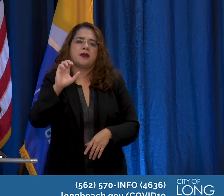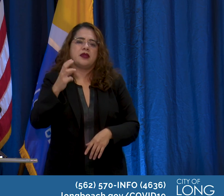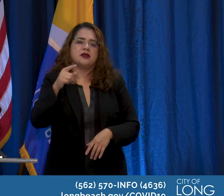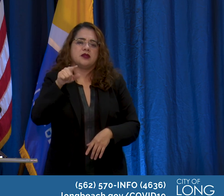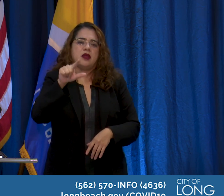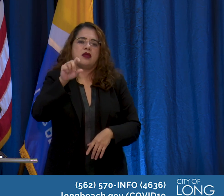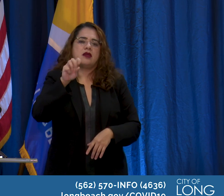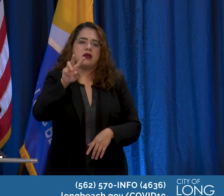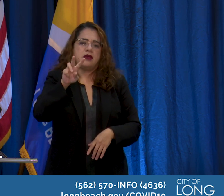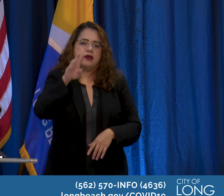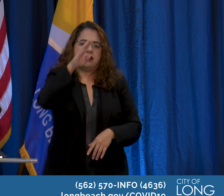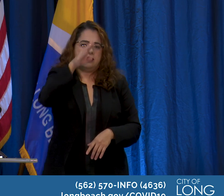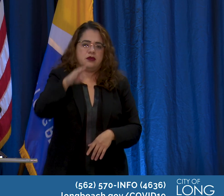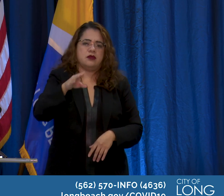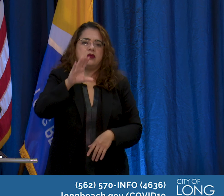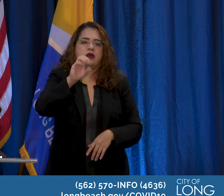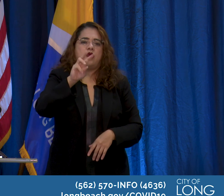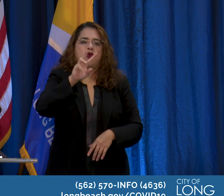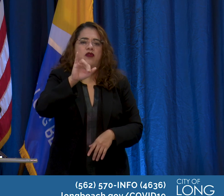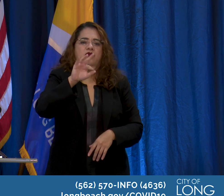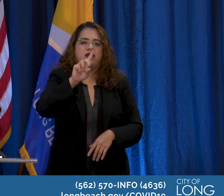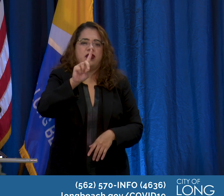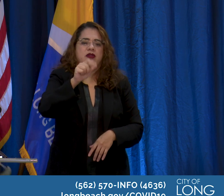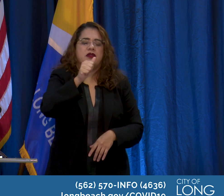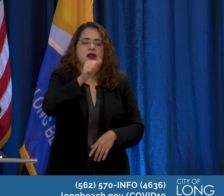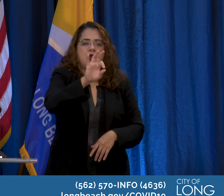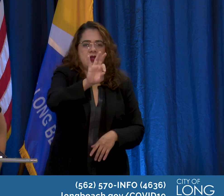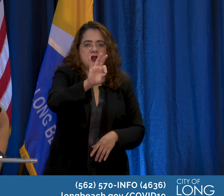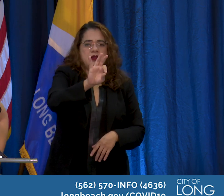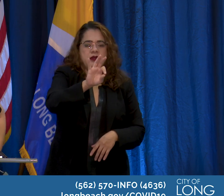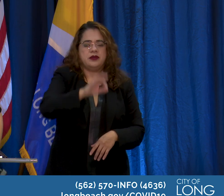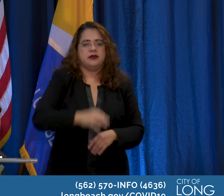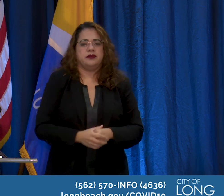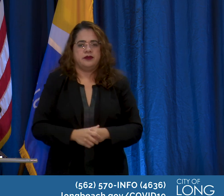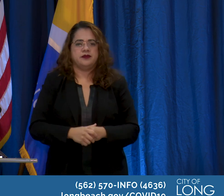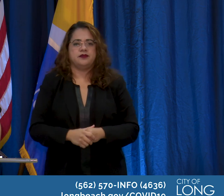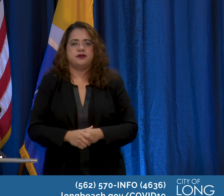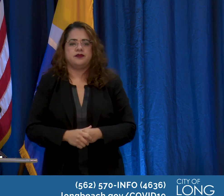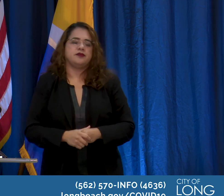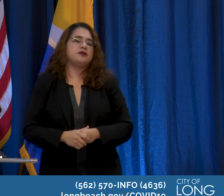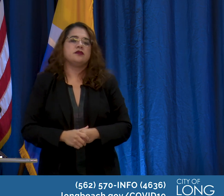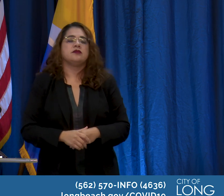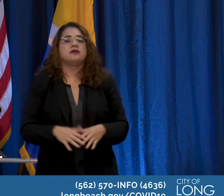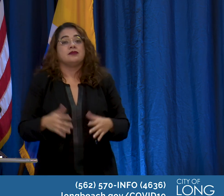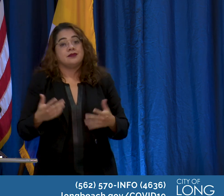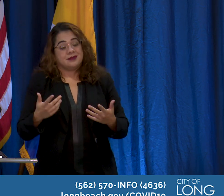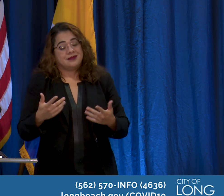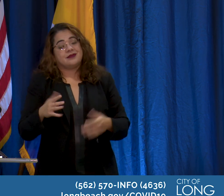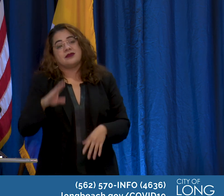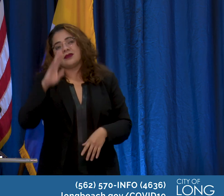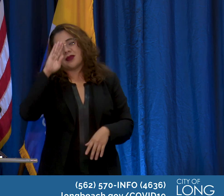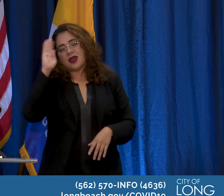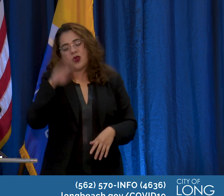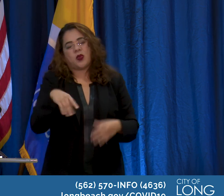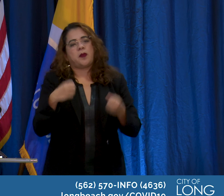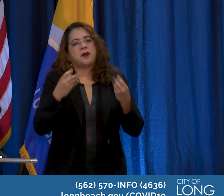So I know we've been at this a long time but we are definitely encouraged by a lot of the